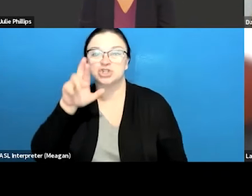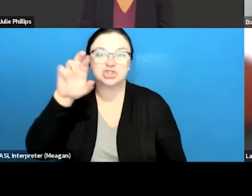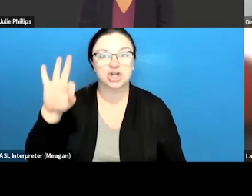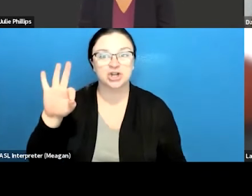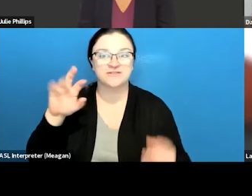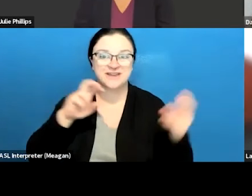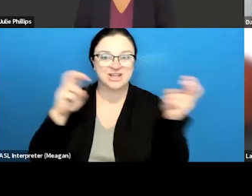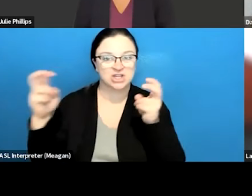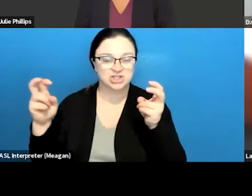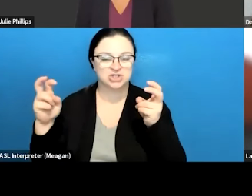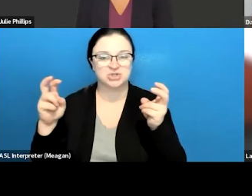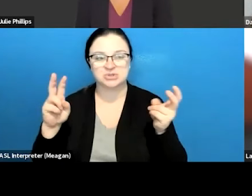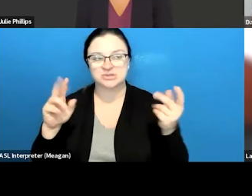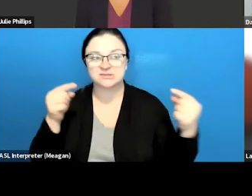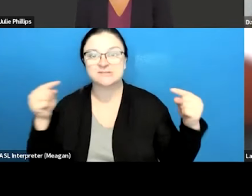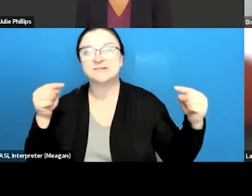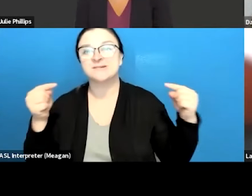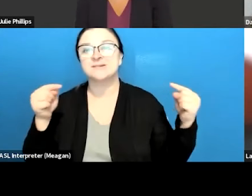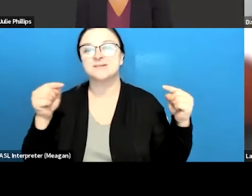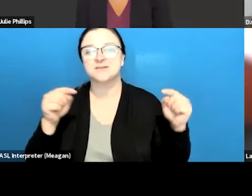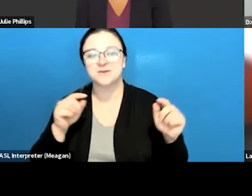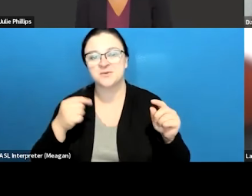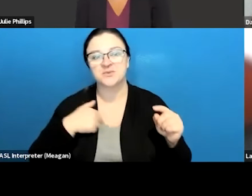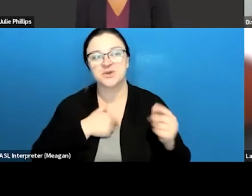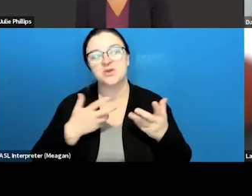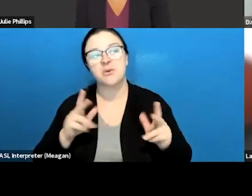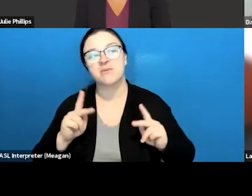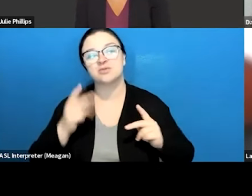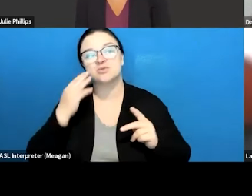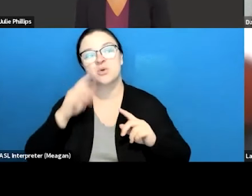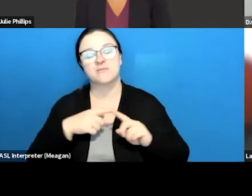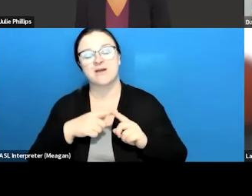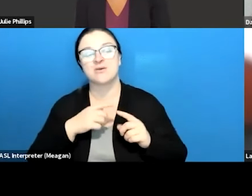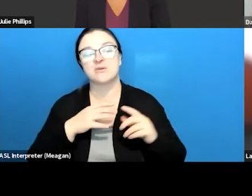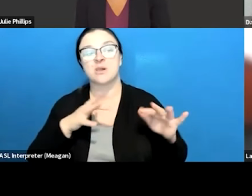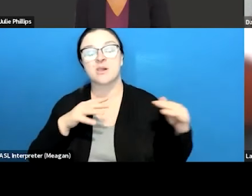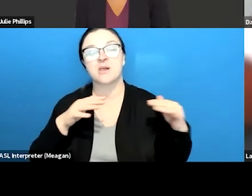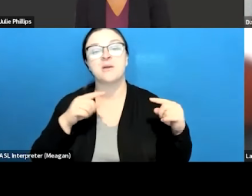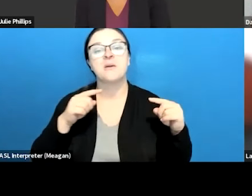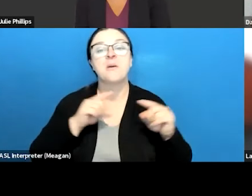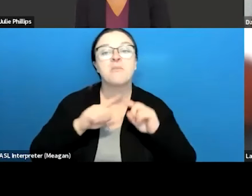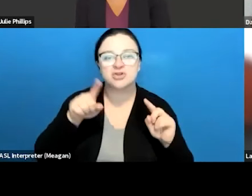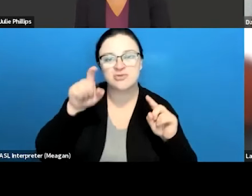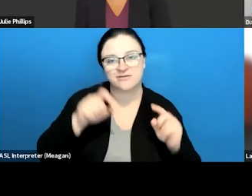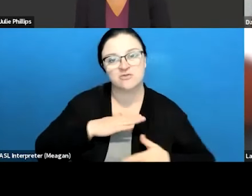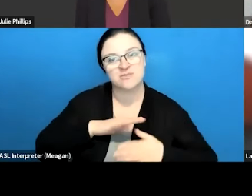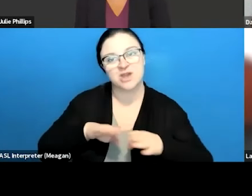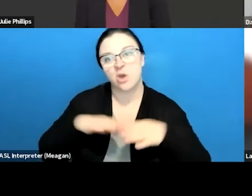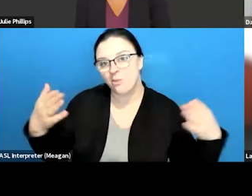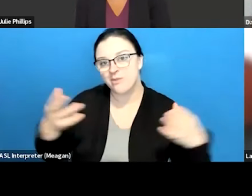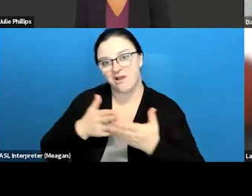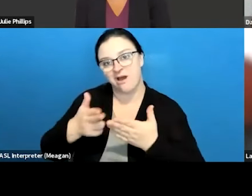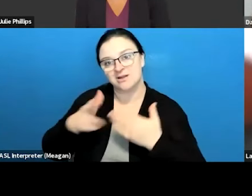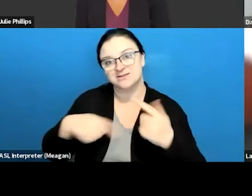But when you're working in this kind of a collaboration, you have to be open and honest about those things so that you can work through